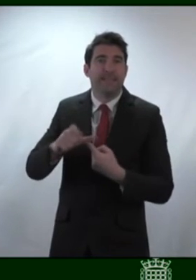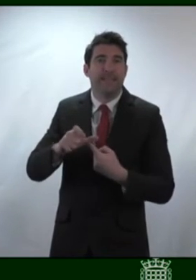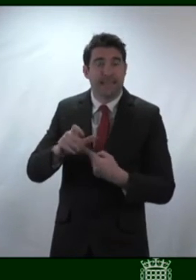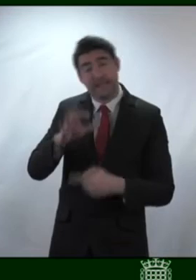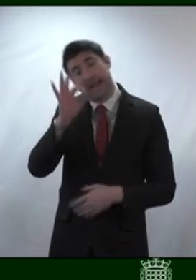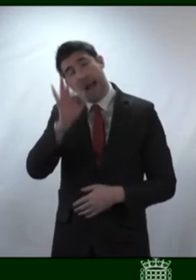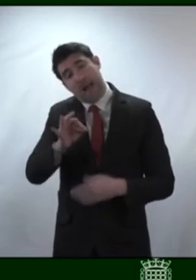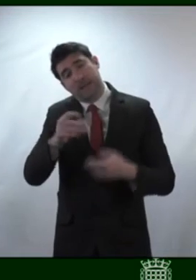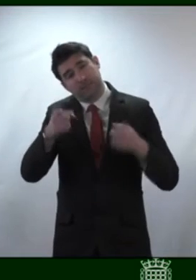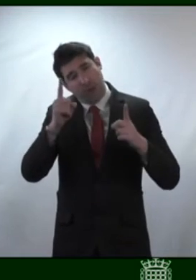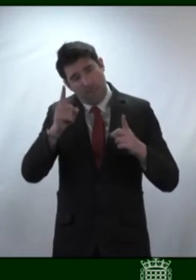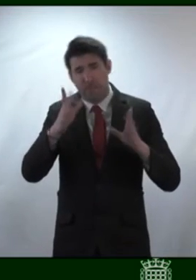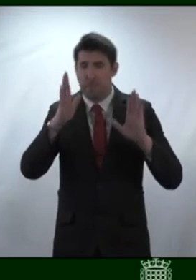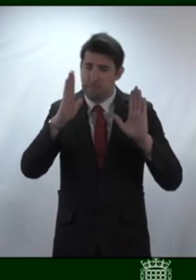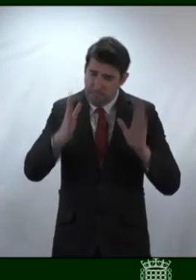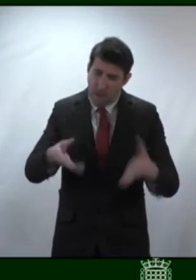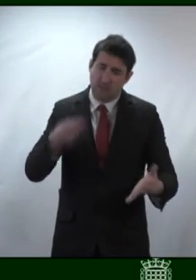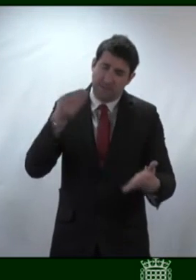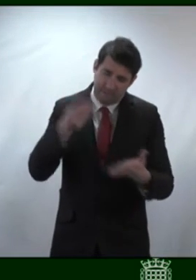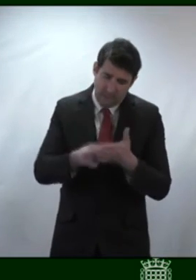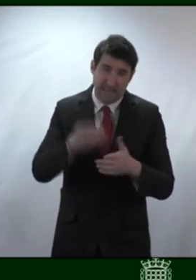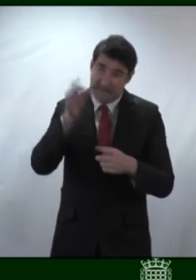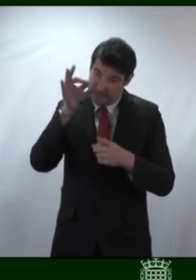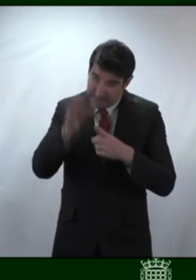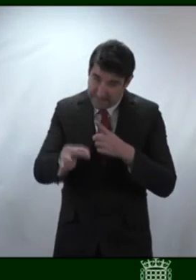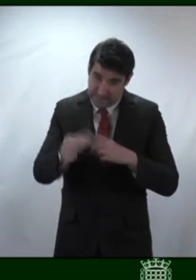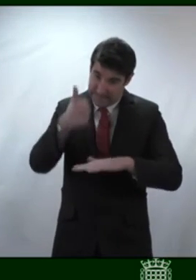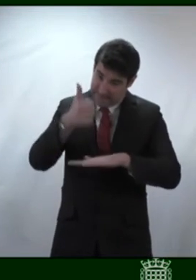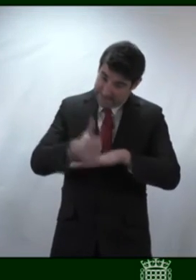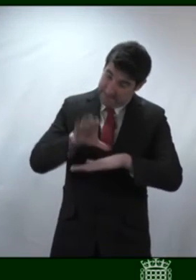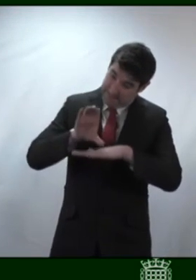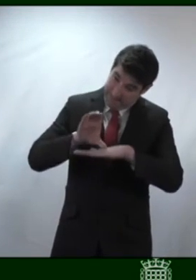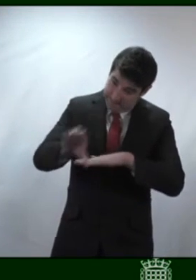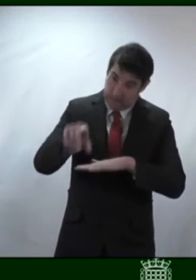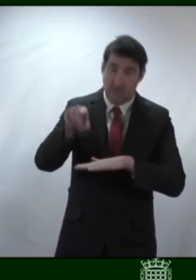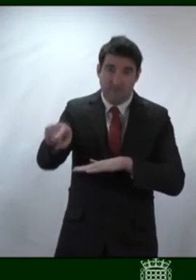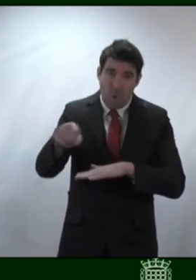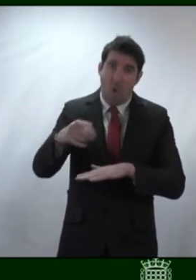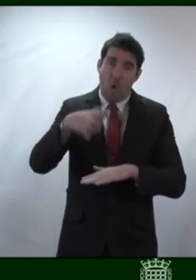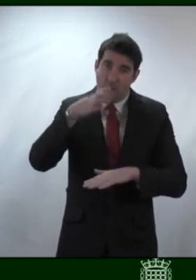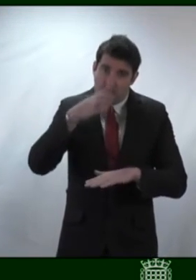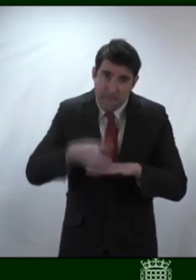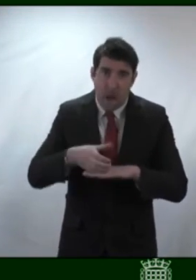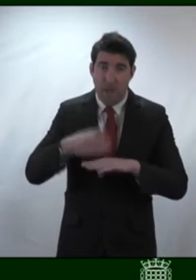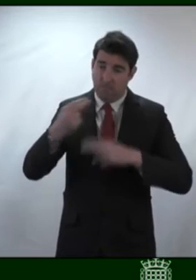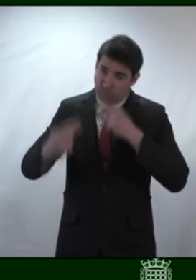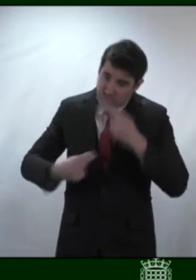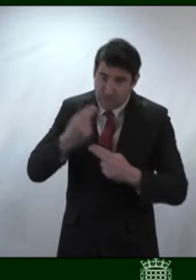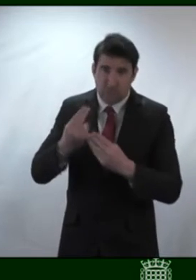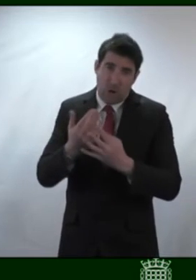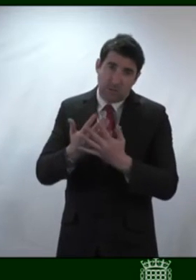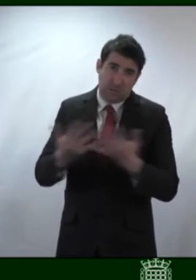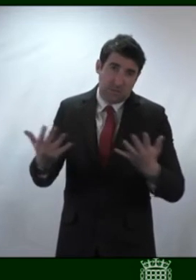pubs and hospitality sector to survive? >> The Prime Minister